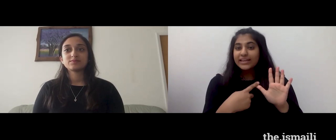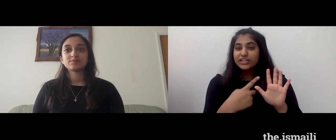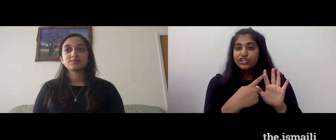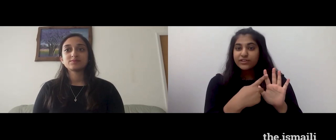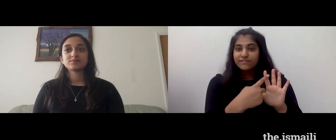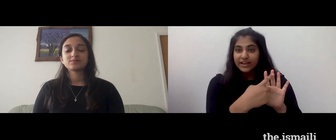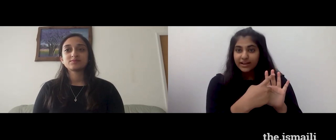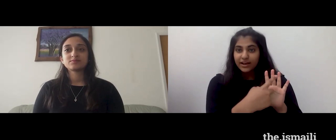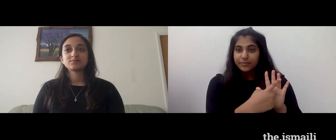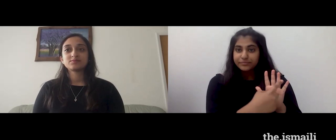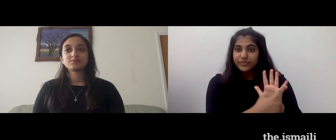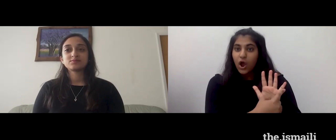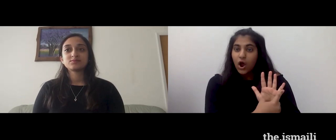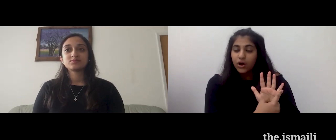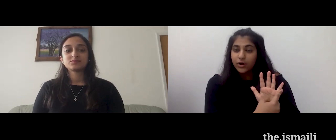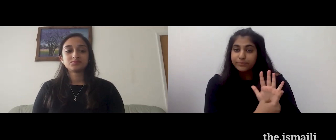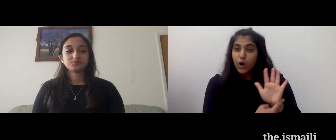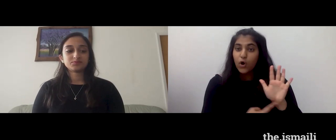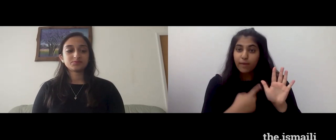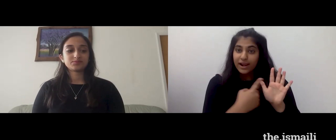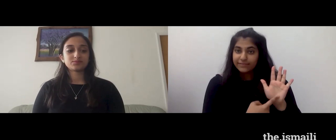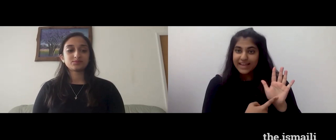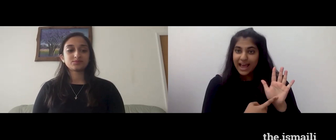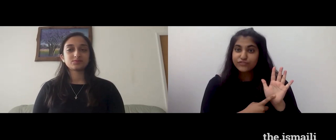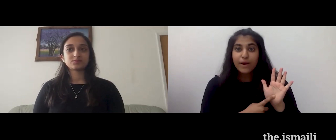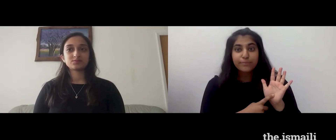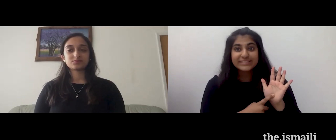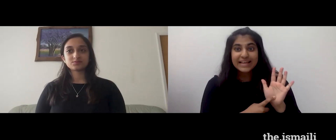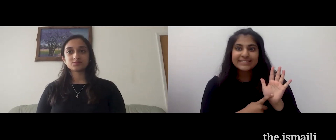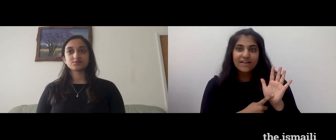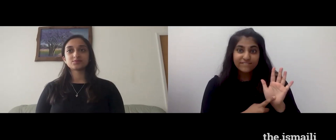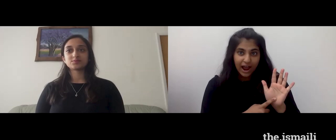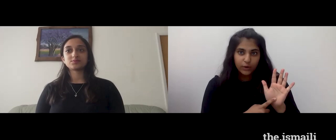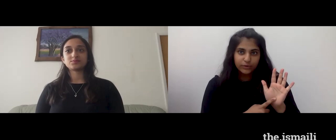Each finger on my left hand represents a vowel